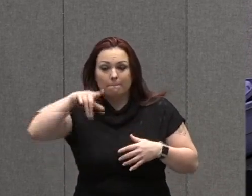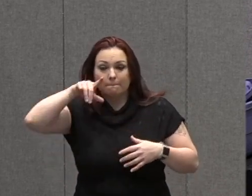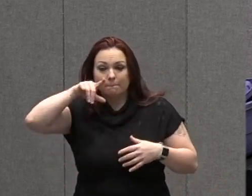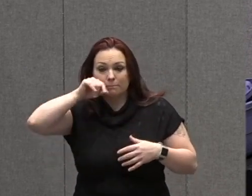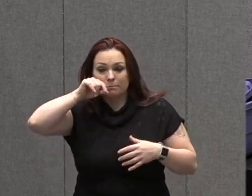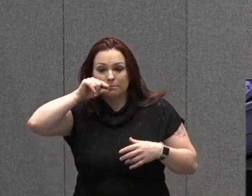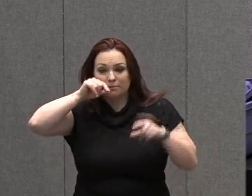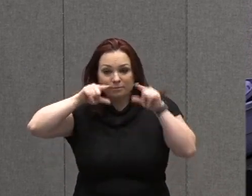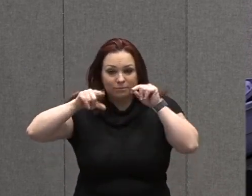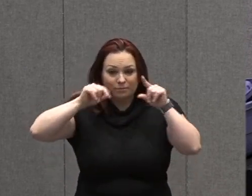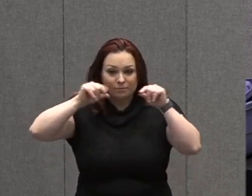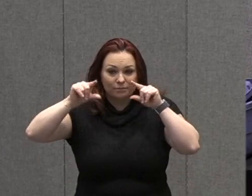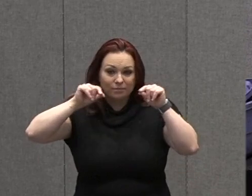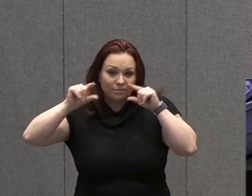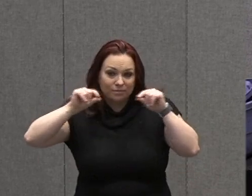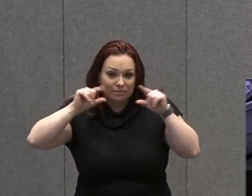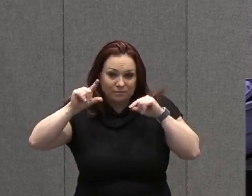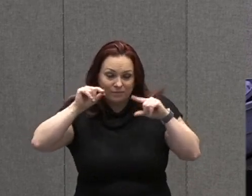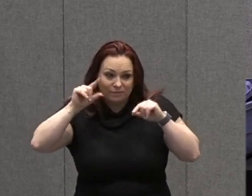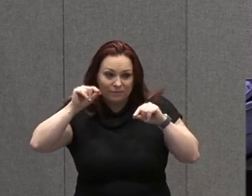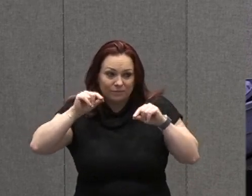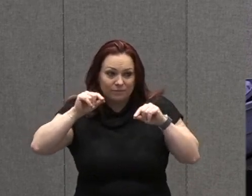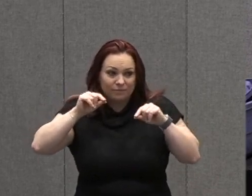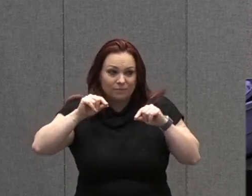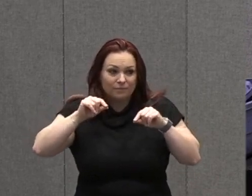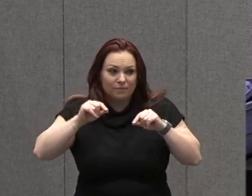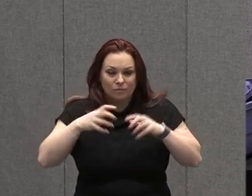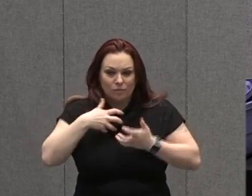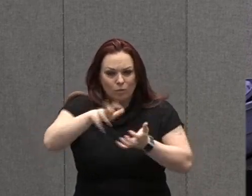tweet tweet tweet tweet woof woof woof woof